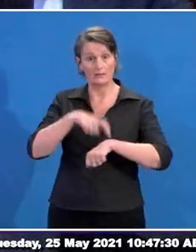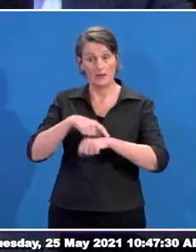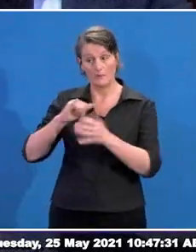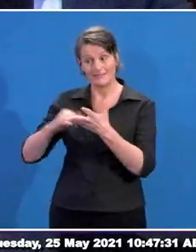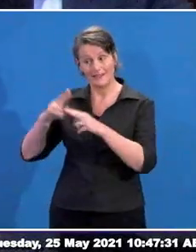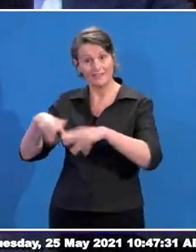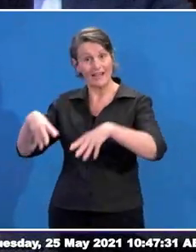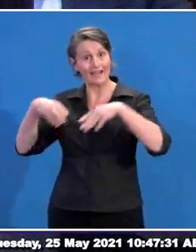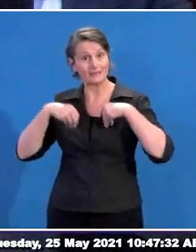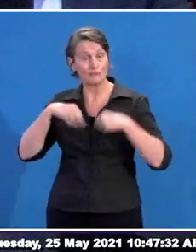Not at all.